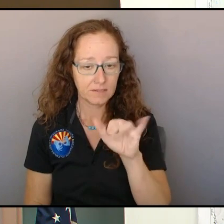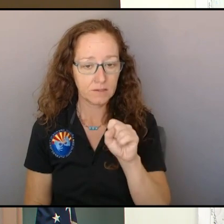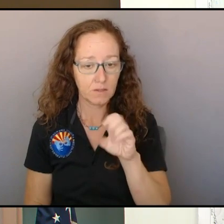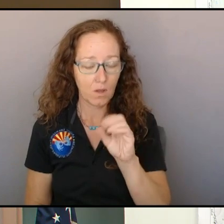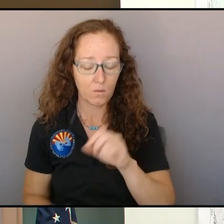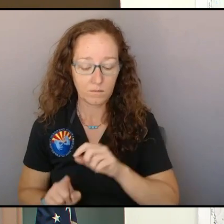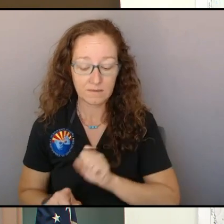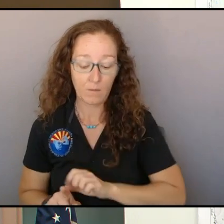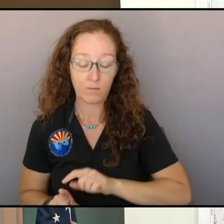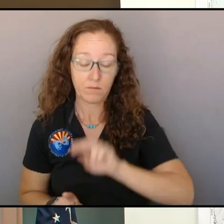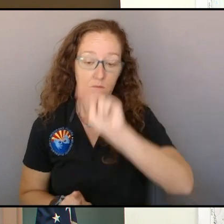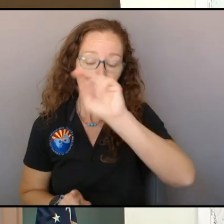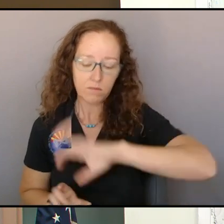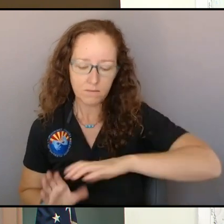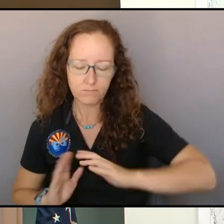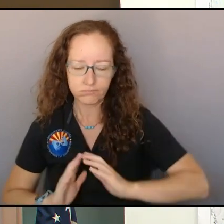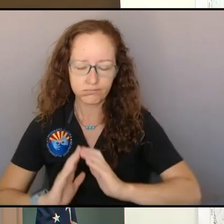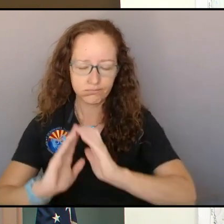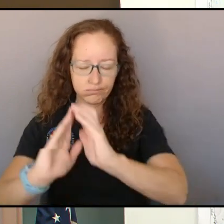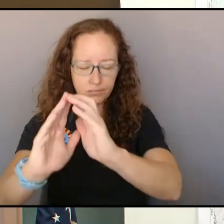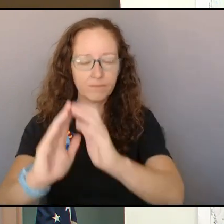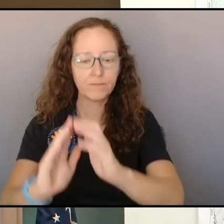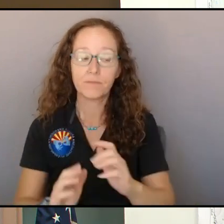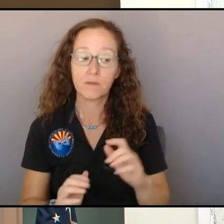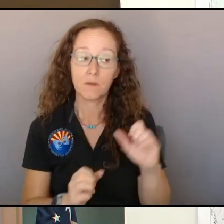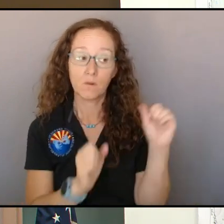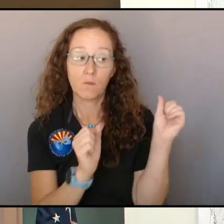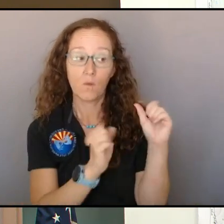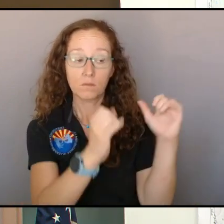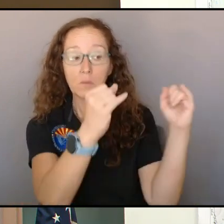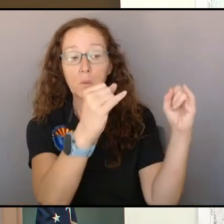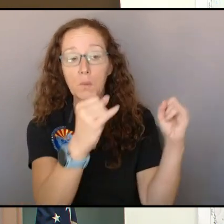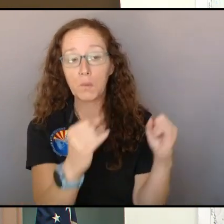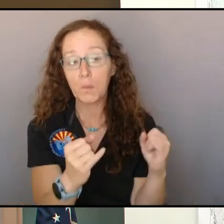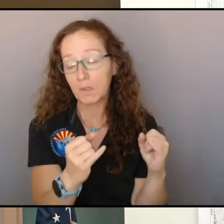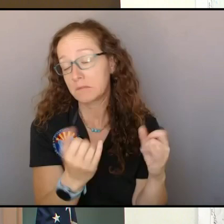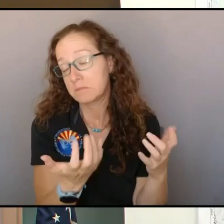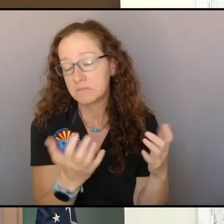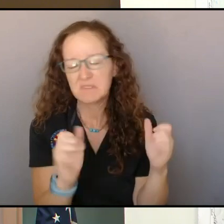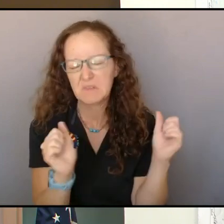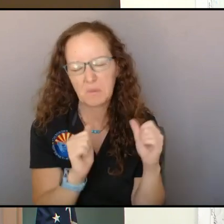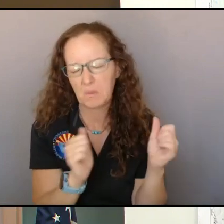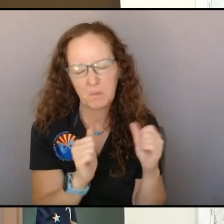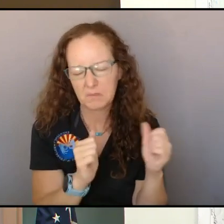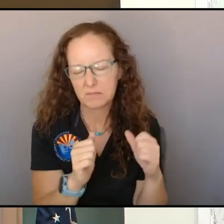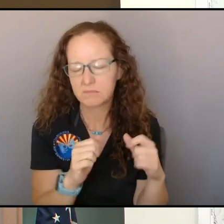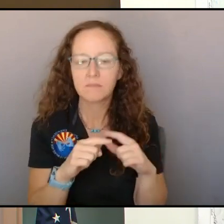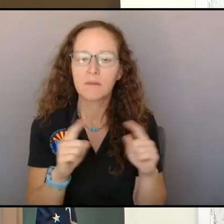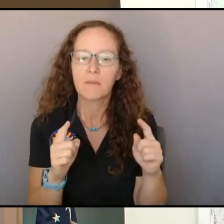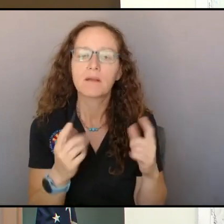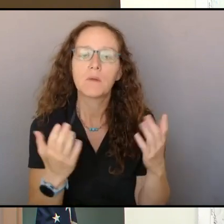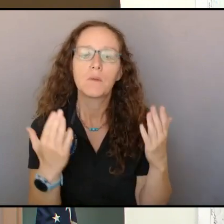wasn't really all that cold although we are much cooler today, pushed in from this northeast direction and washed